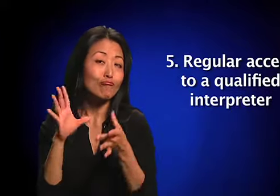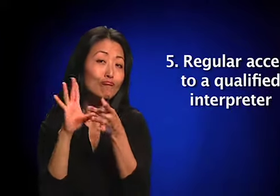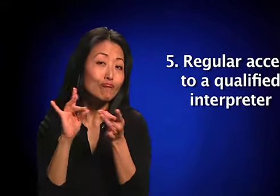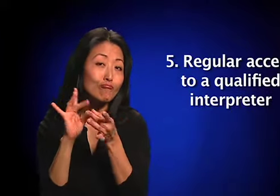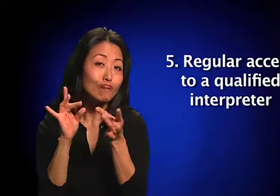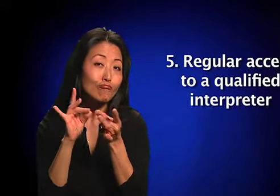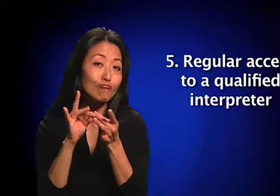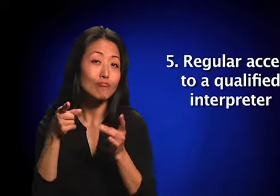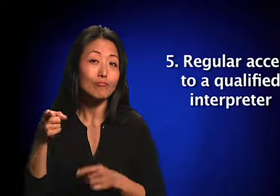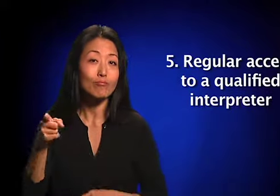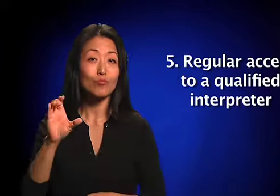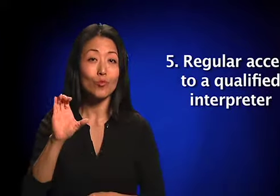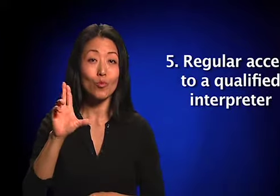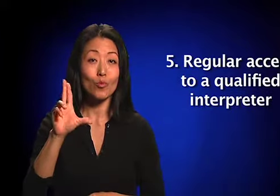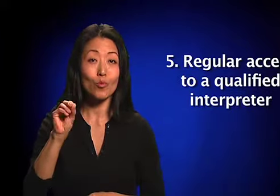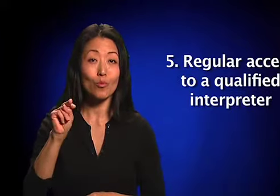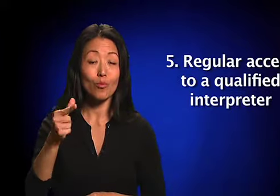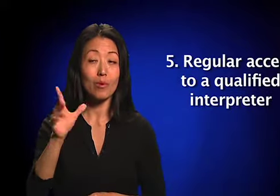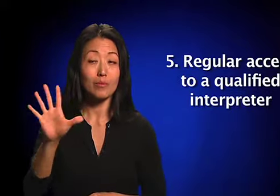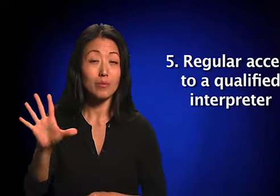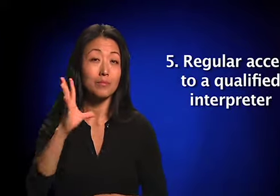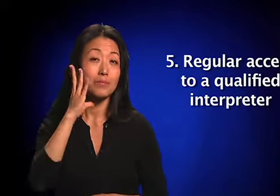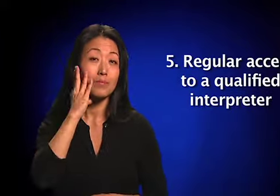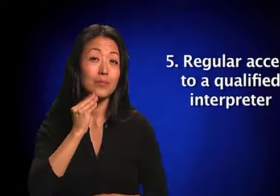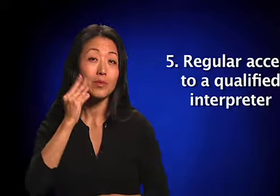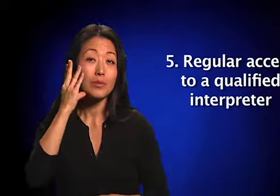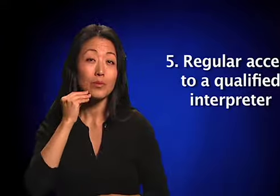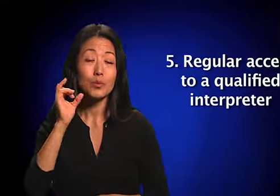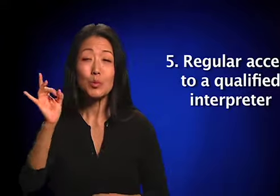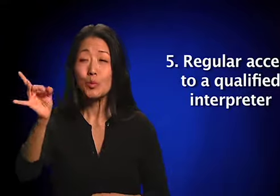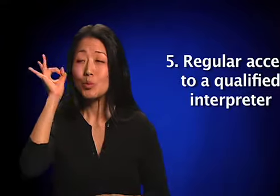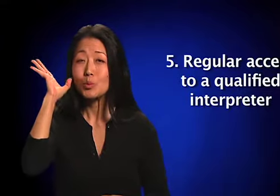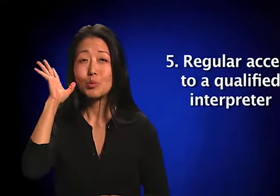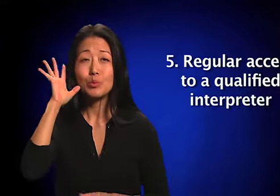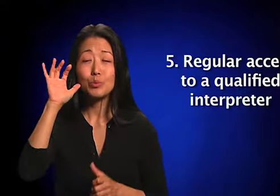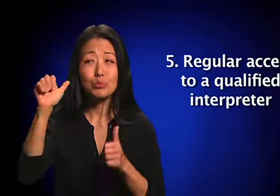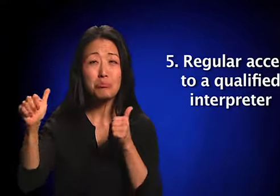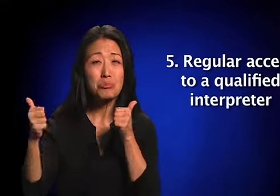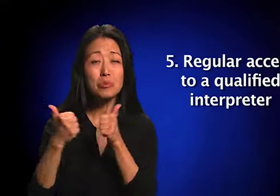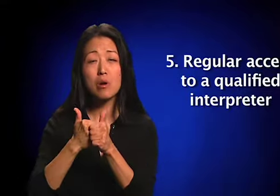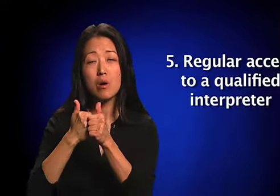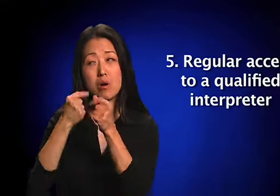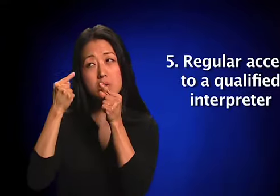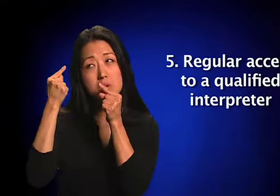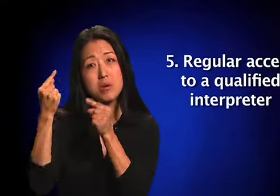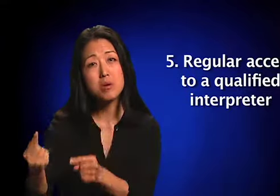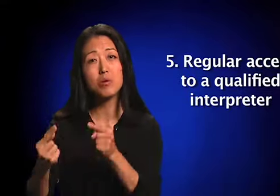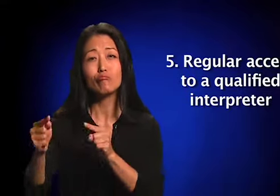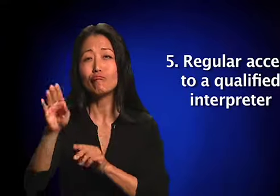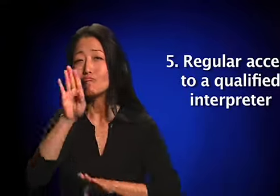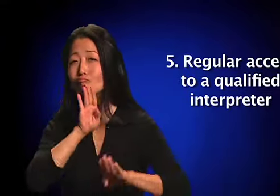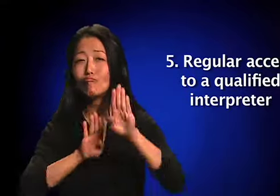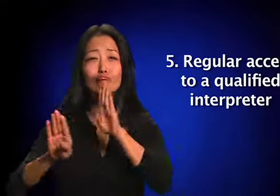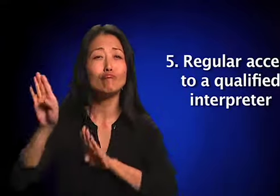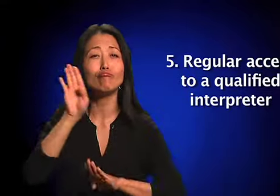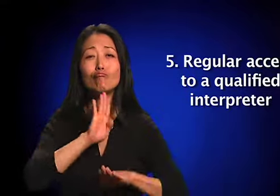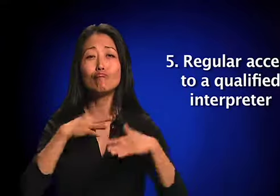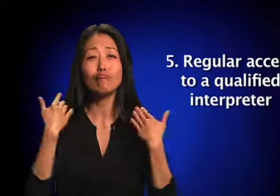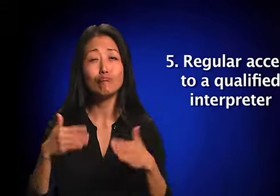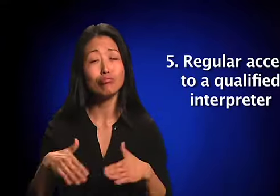As you heard, this was a major challenge for Cuong.